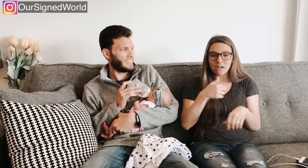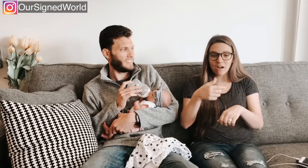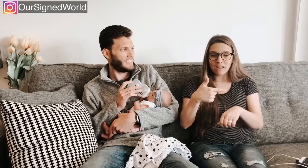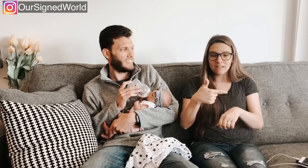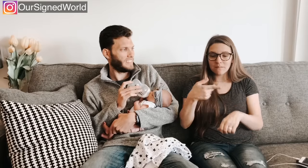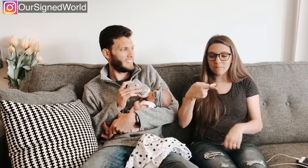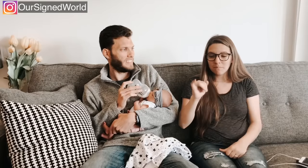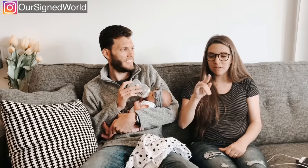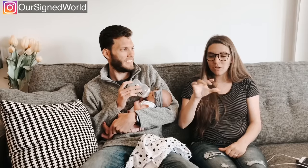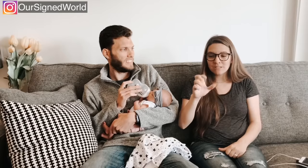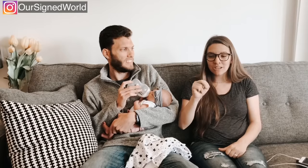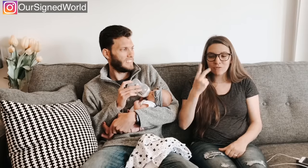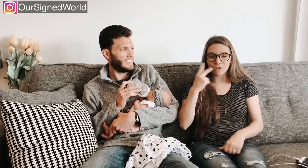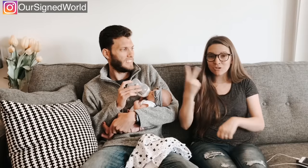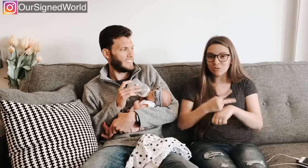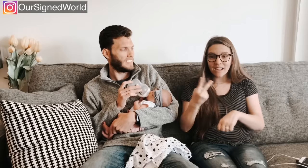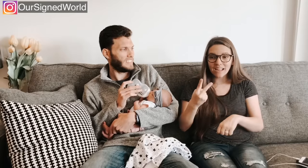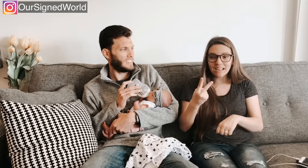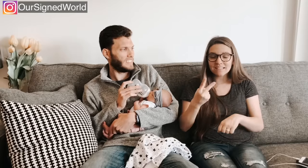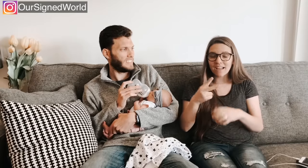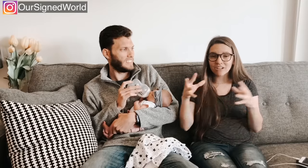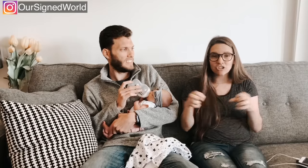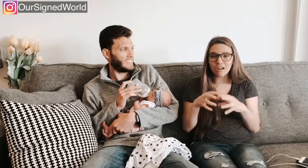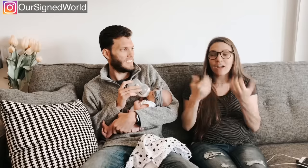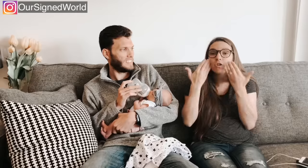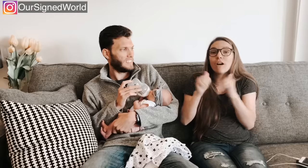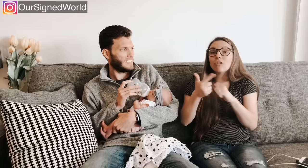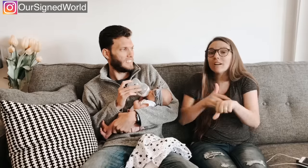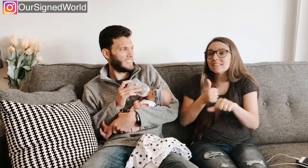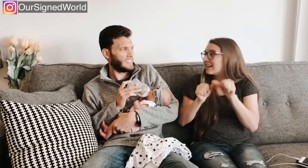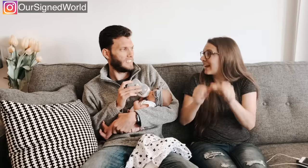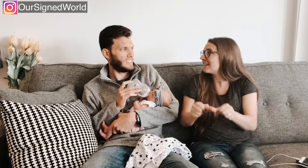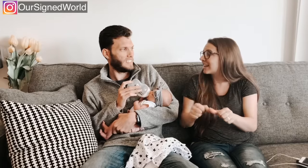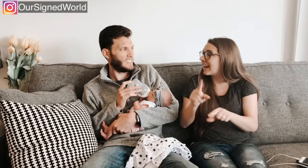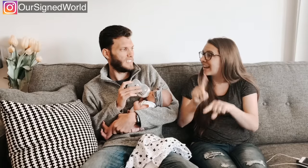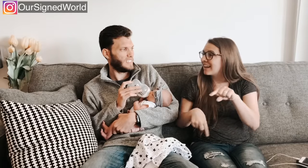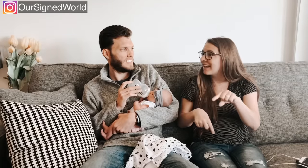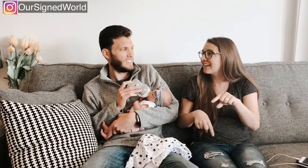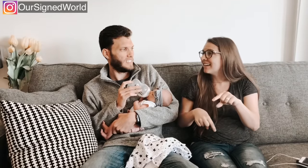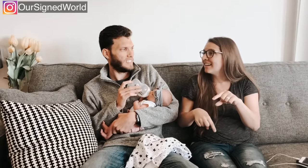on Pitocin for two days having contractions, I don't know how long it's going to last.